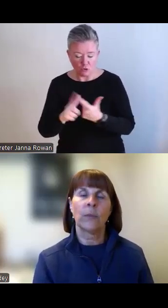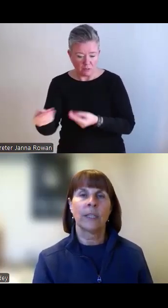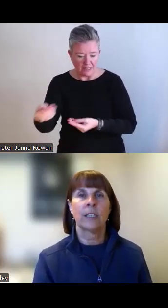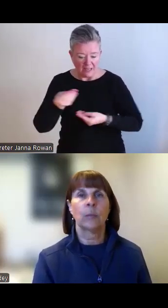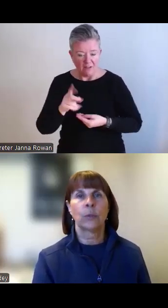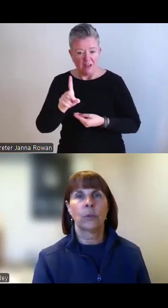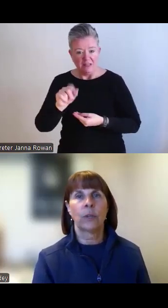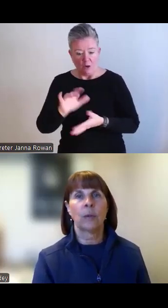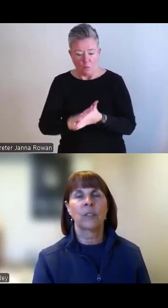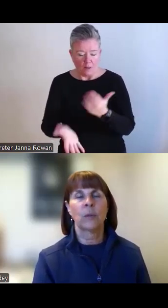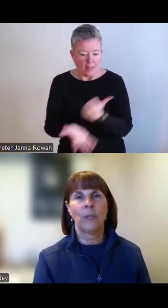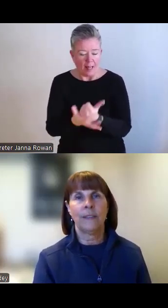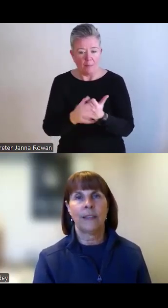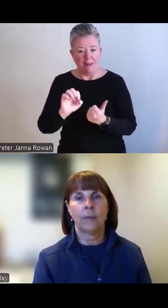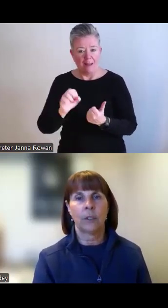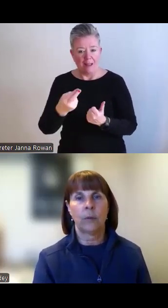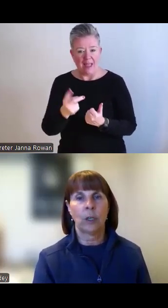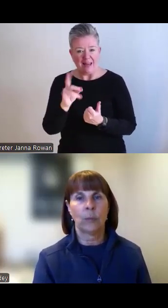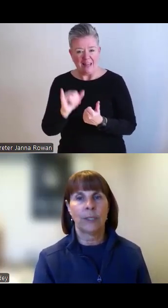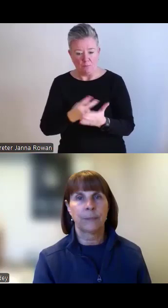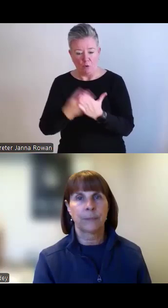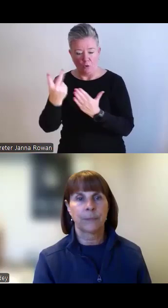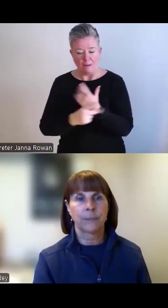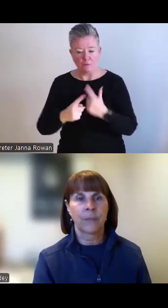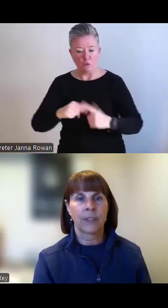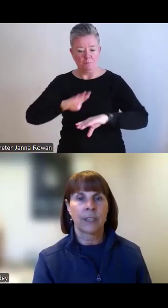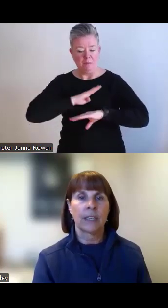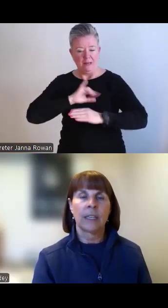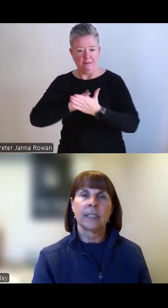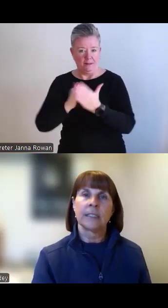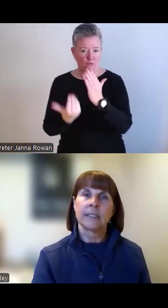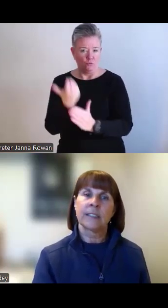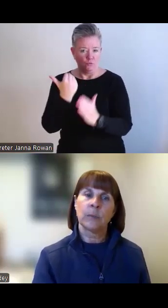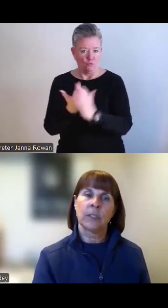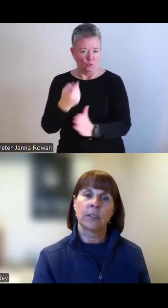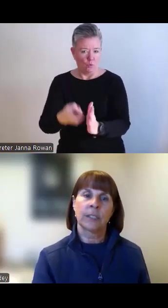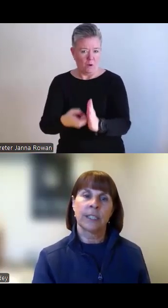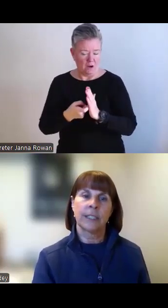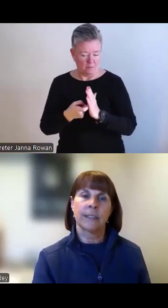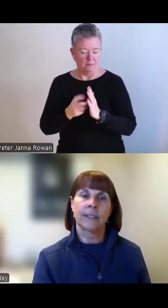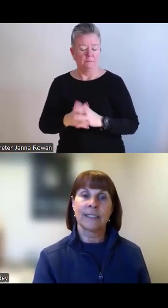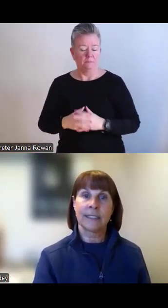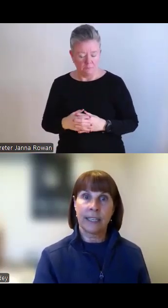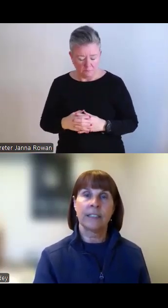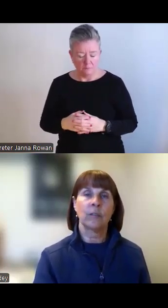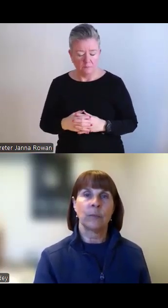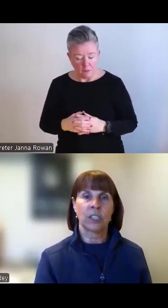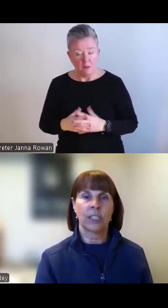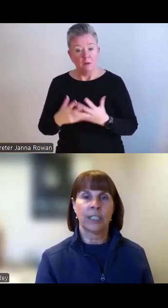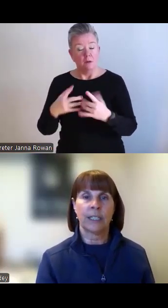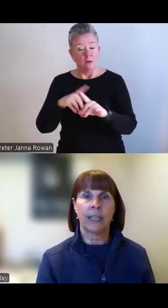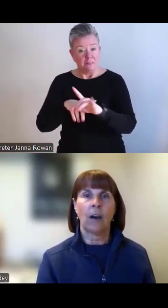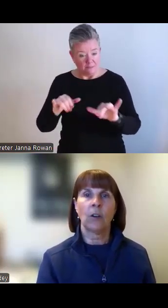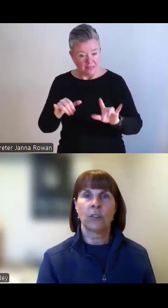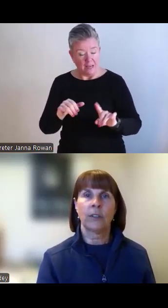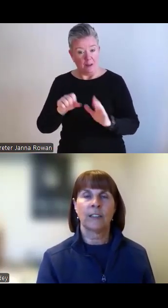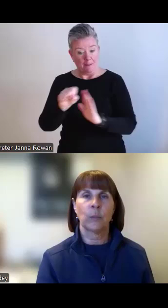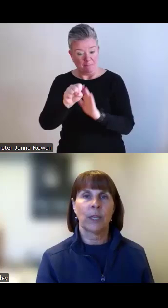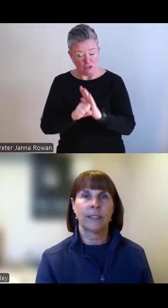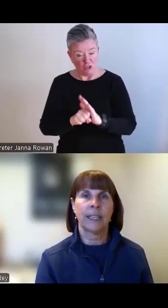help the EHDI program to meet that requirement. Similarly, the State of Michigan also has a